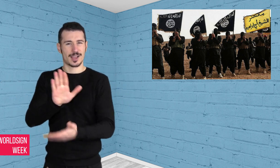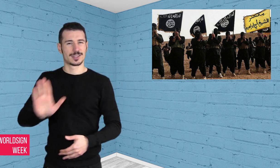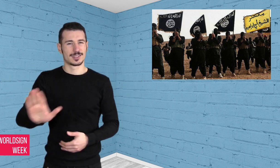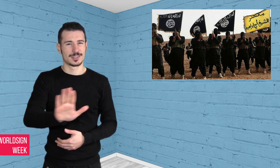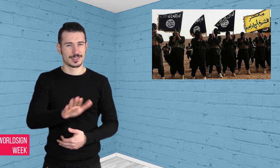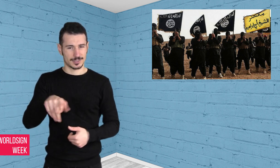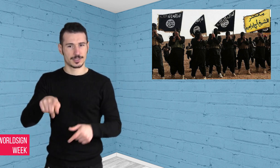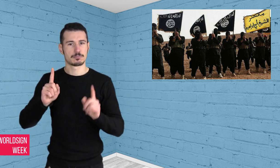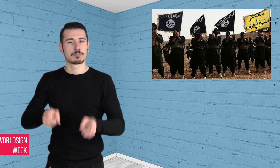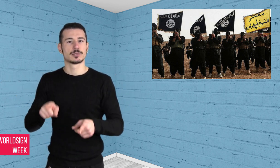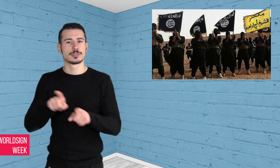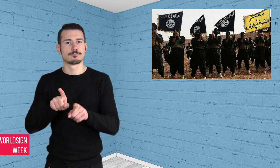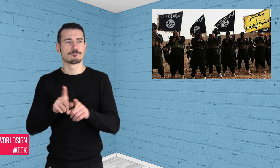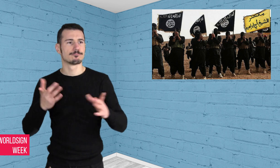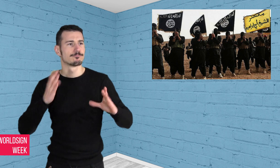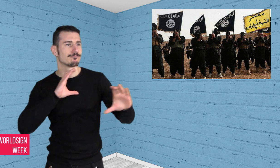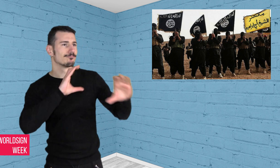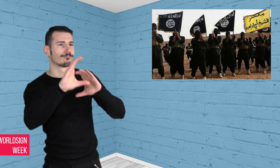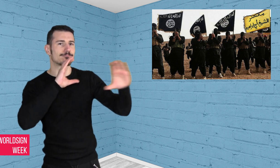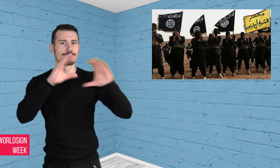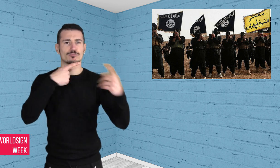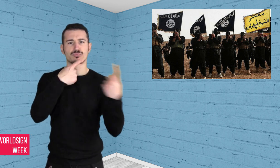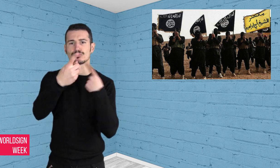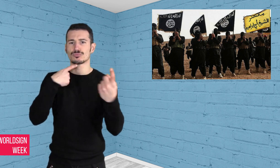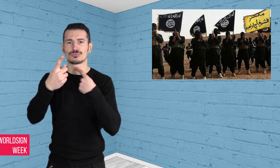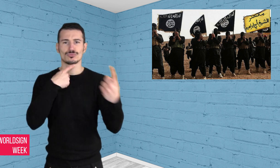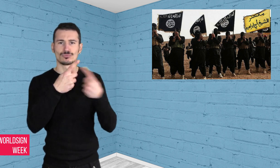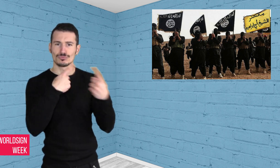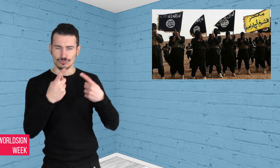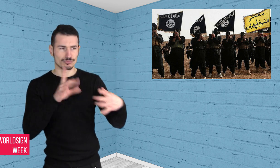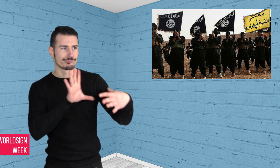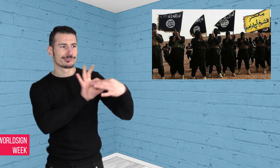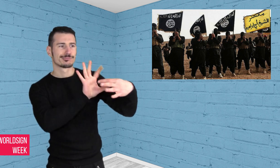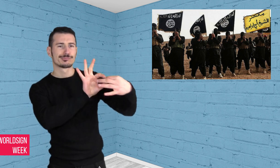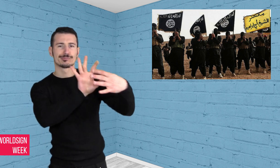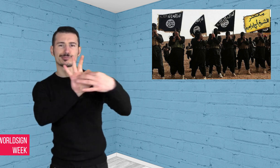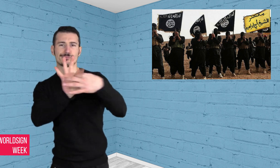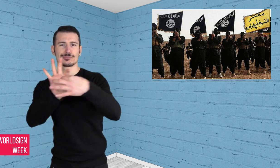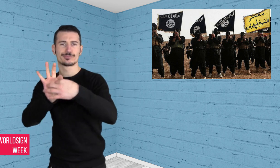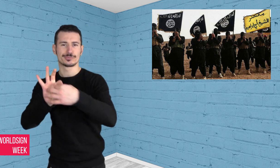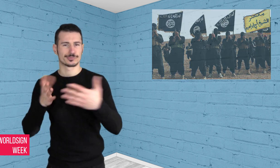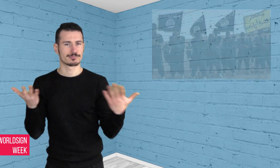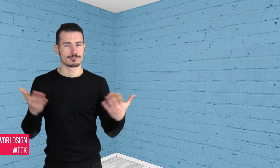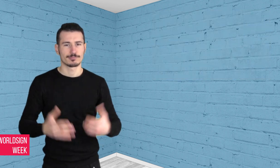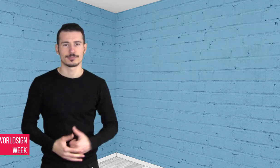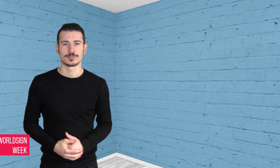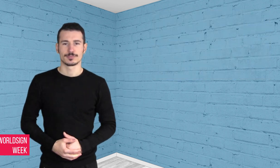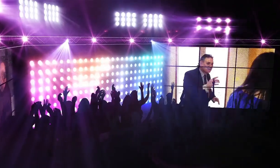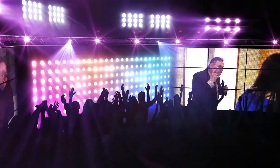to communicate and form relationships.